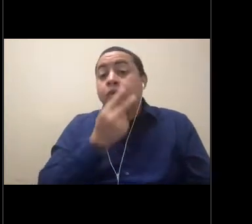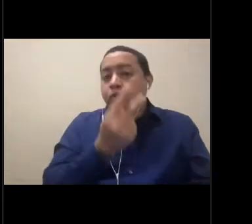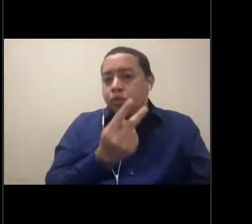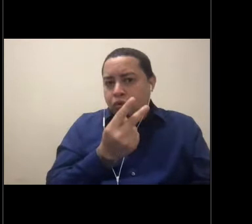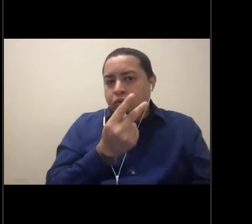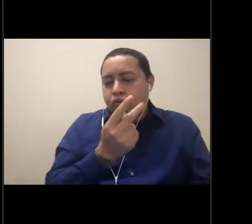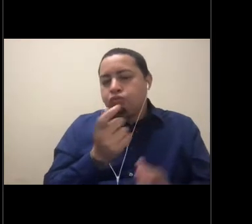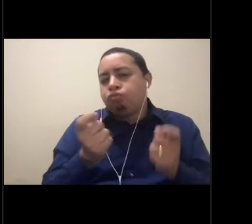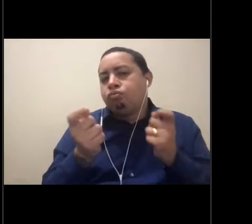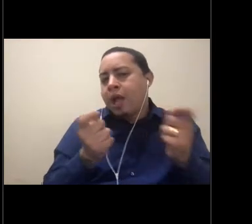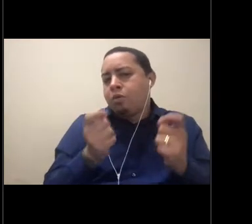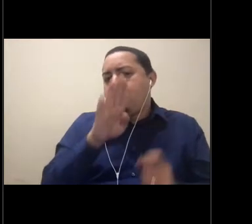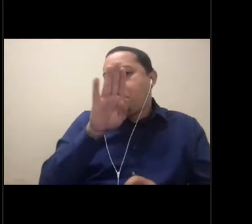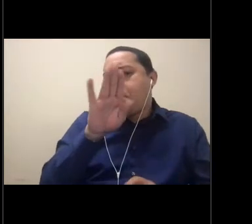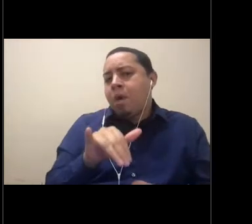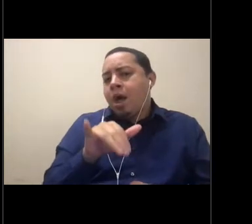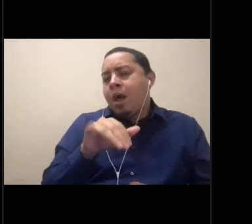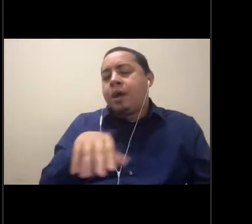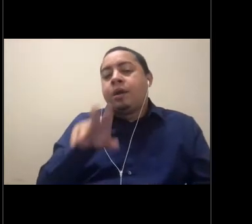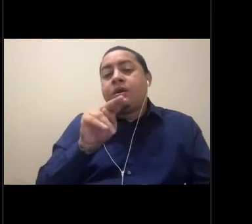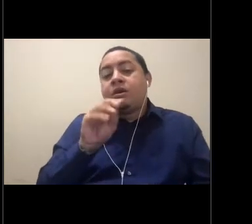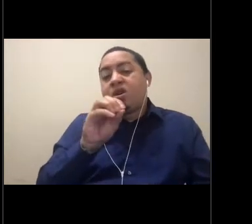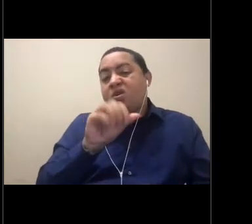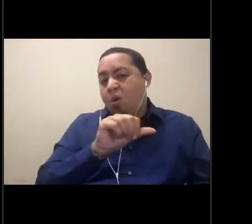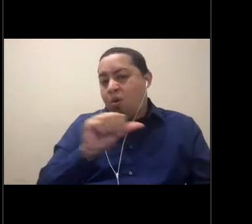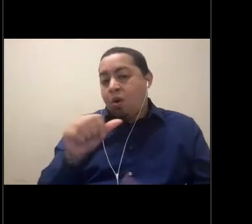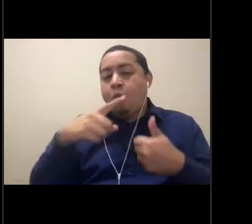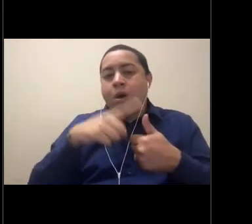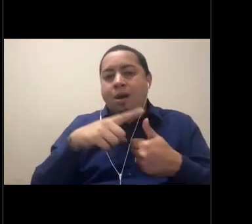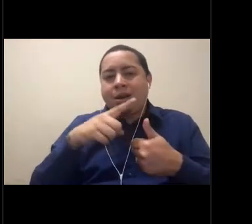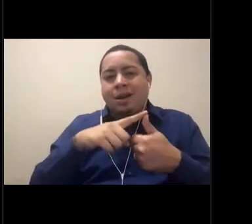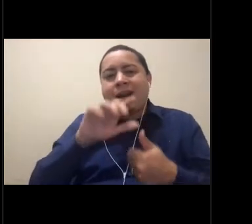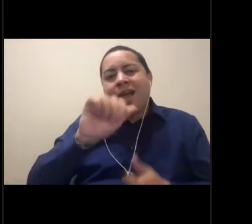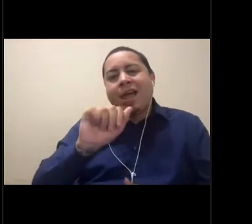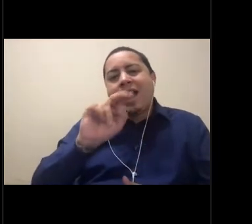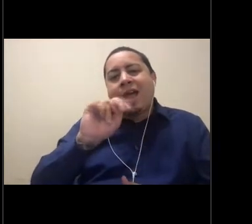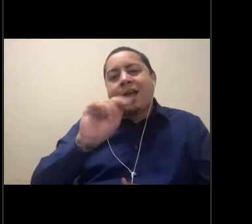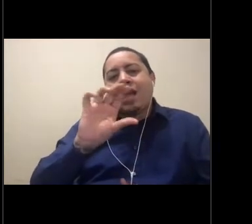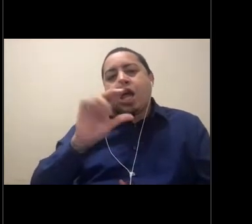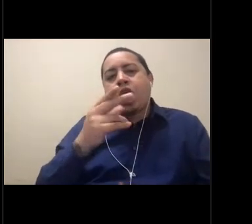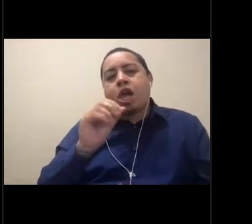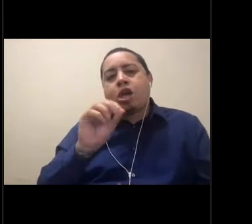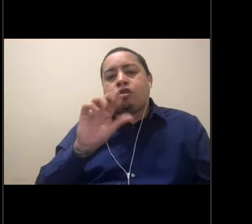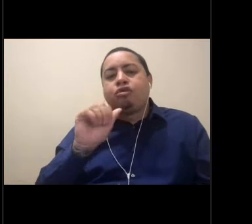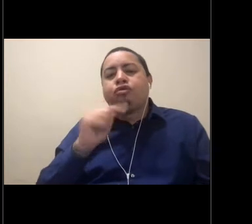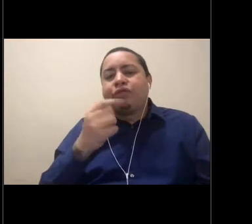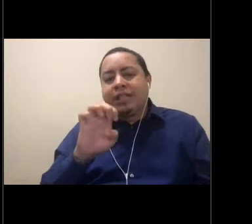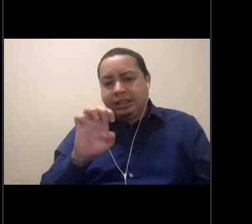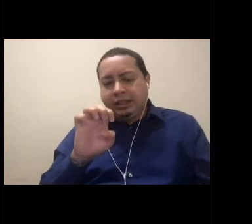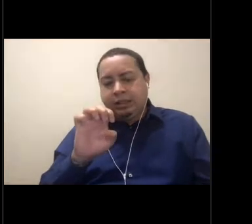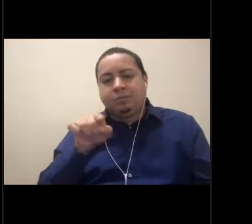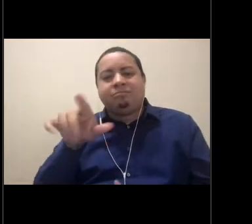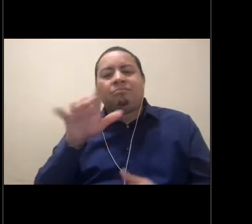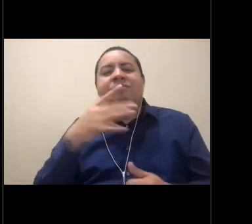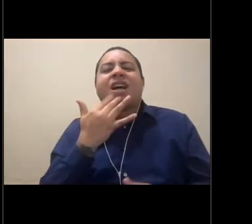One is located in Anchorage and they monitor the volcanoes in the area that's shaded in blue. And in the red polygon